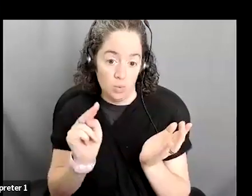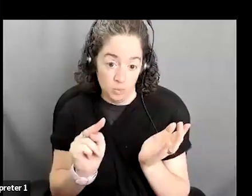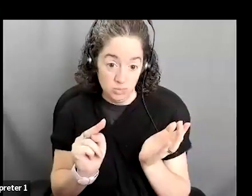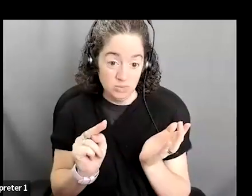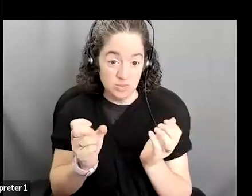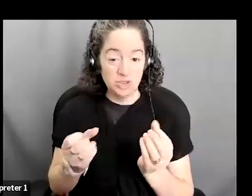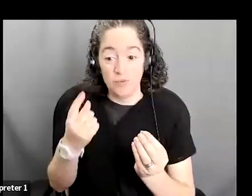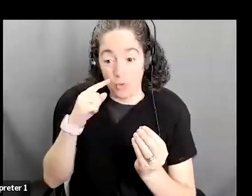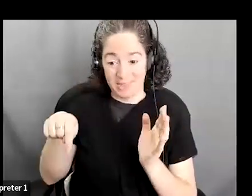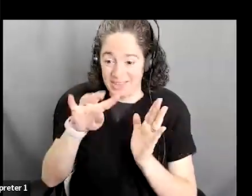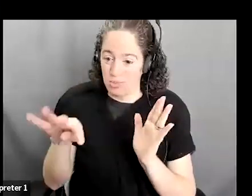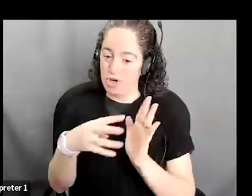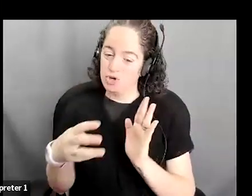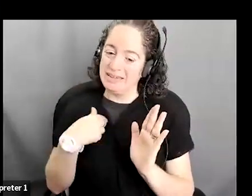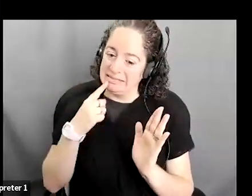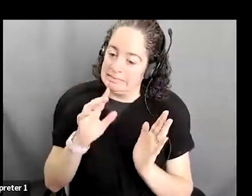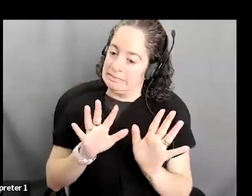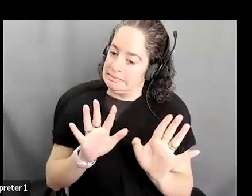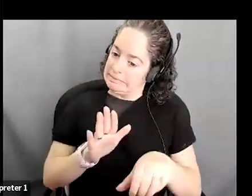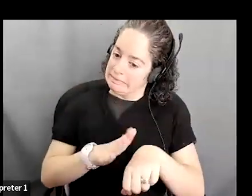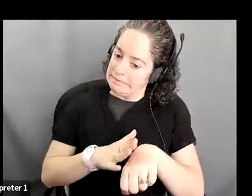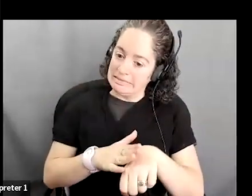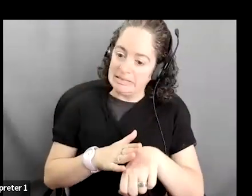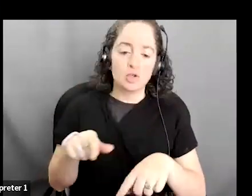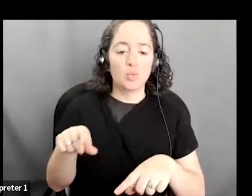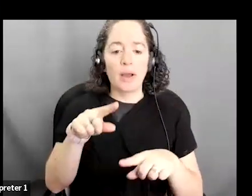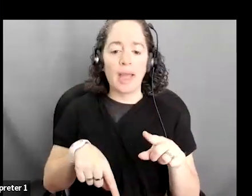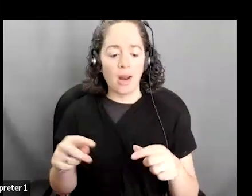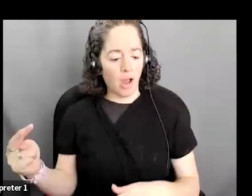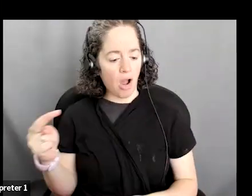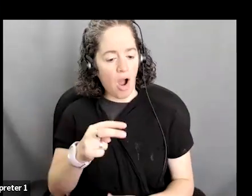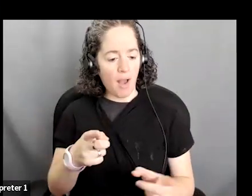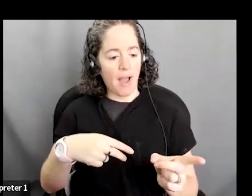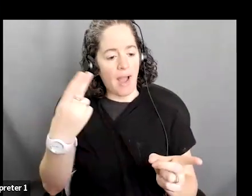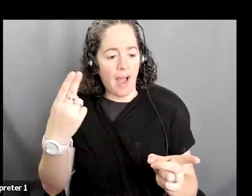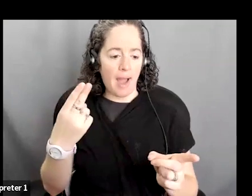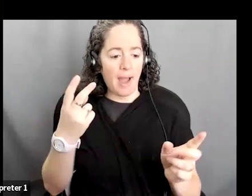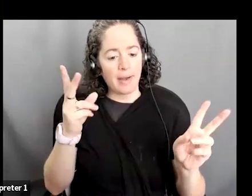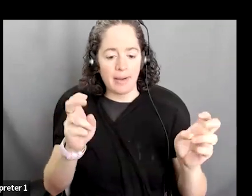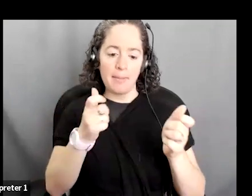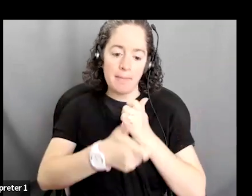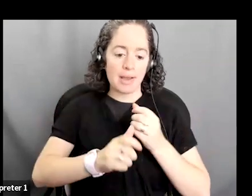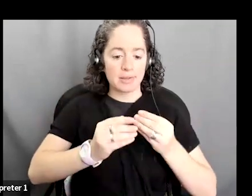don't just take the sheer number of past counts as gospel for which one you should choose